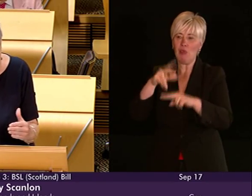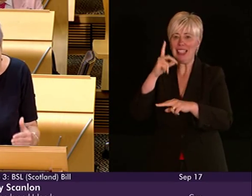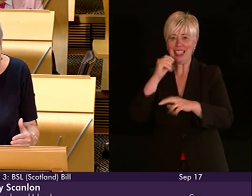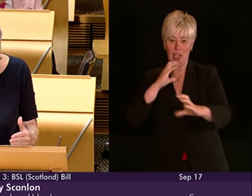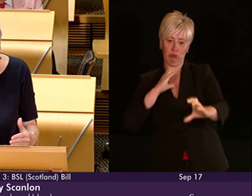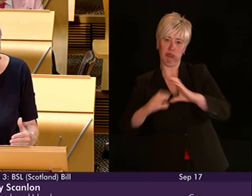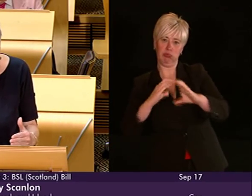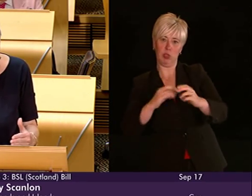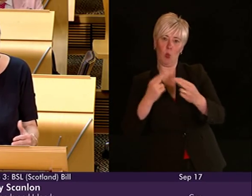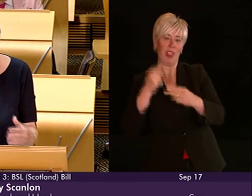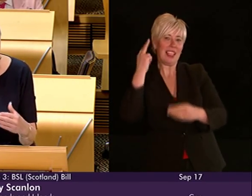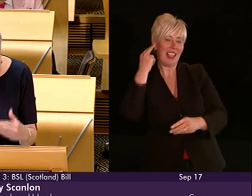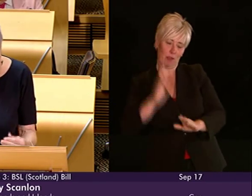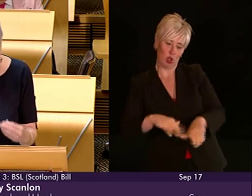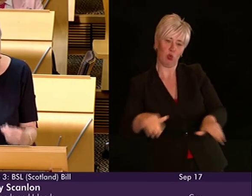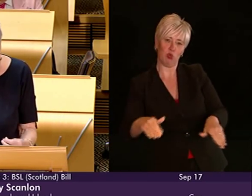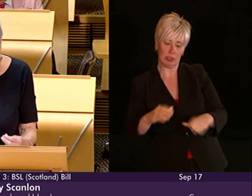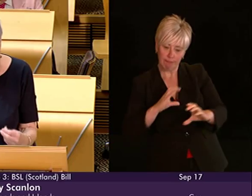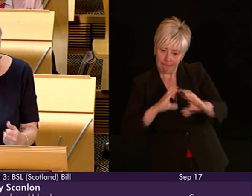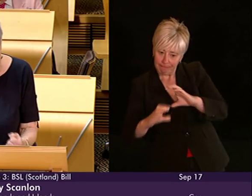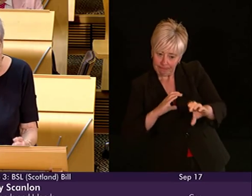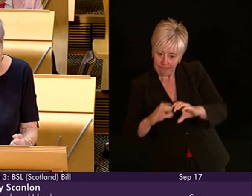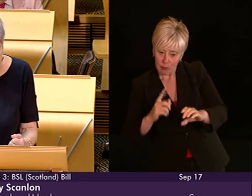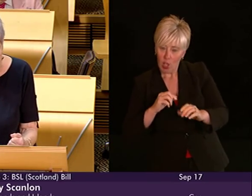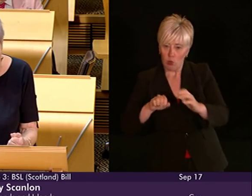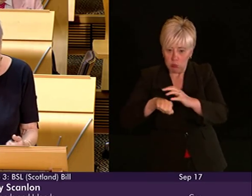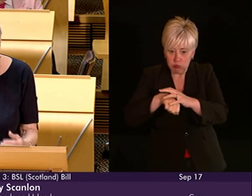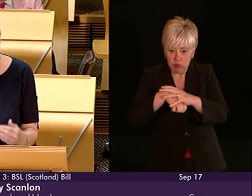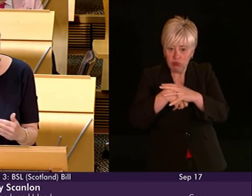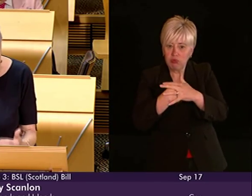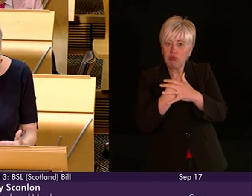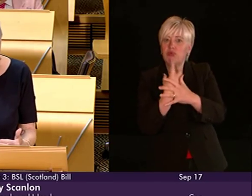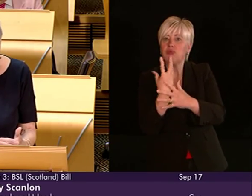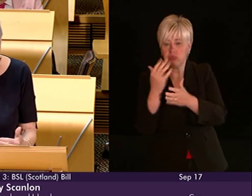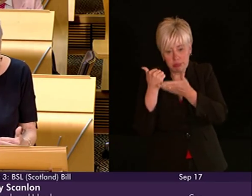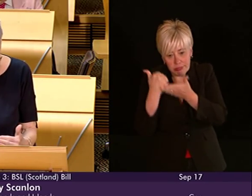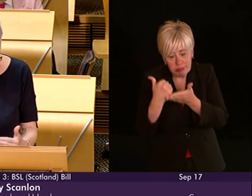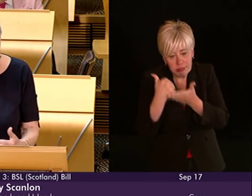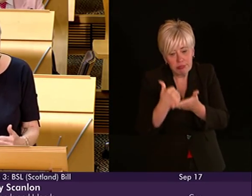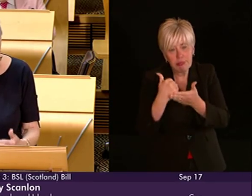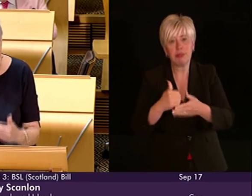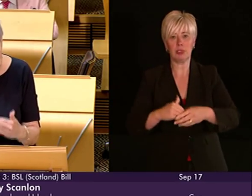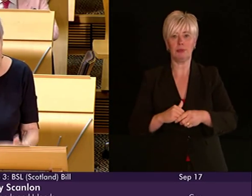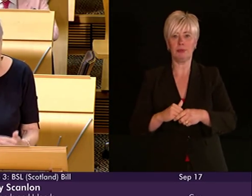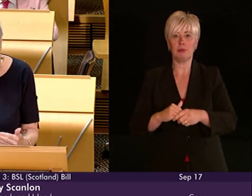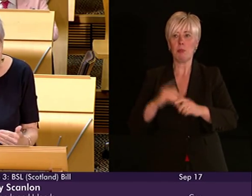with their deaf children and to promote the children’s development. Helping the child and